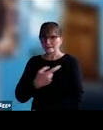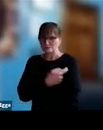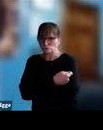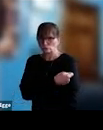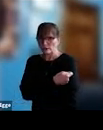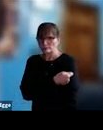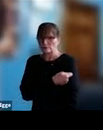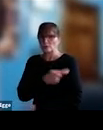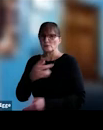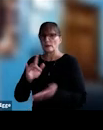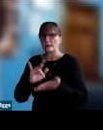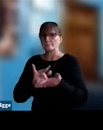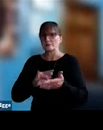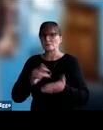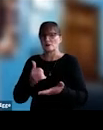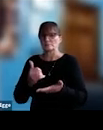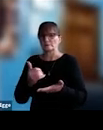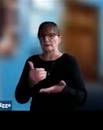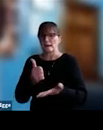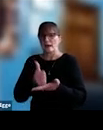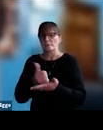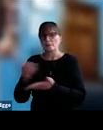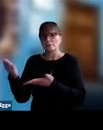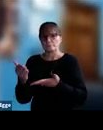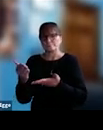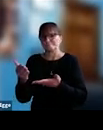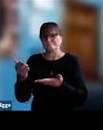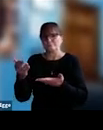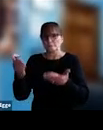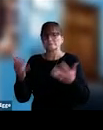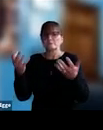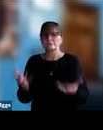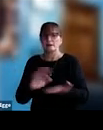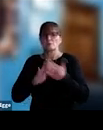but the medications that help bring someone to be calm. You know, they wouldn't even work on her.